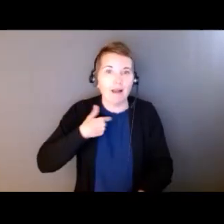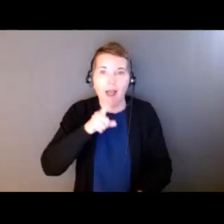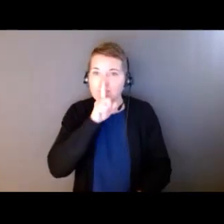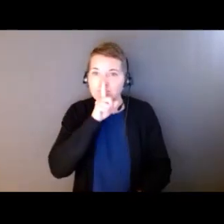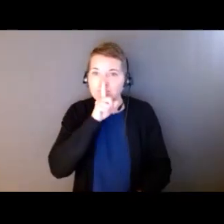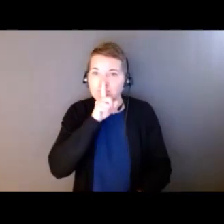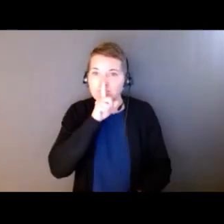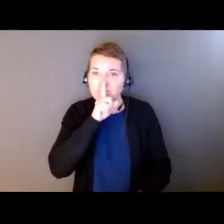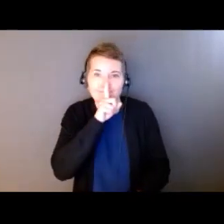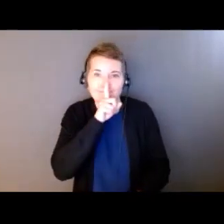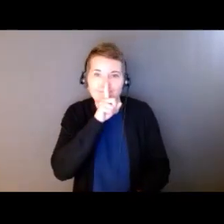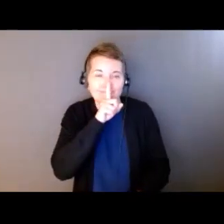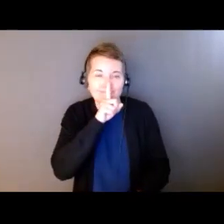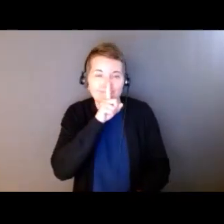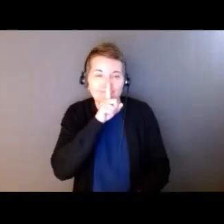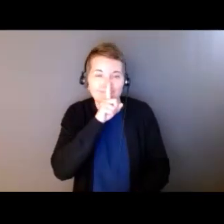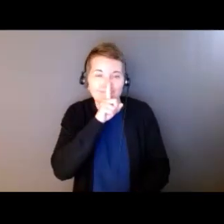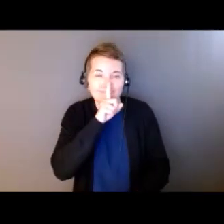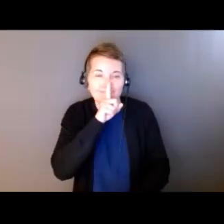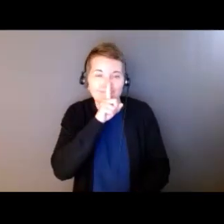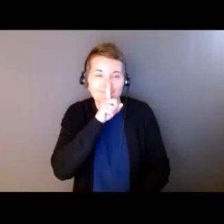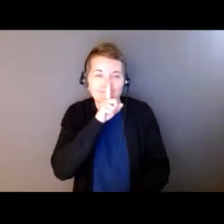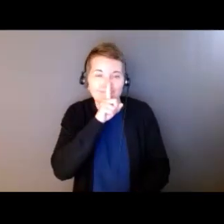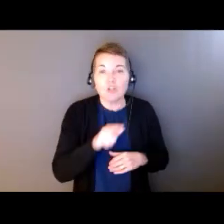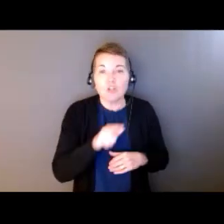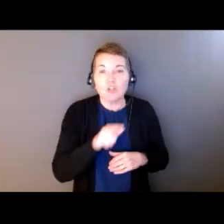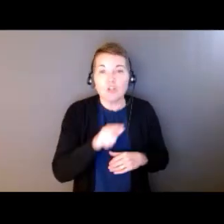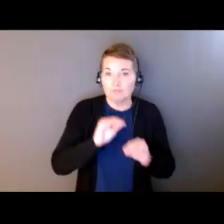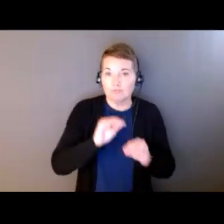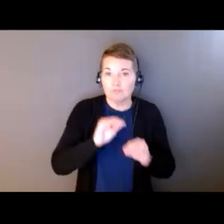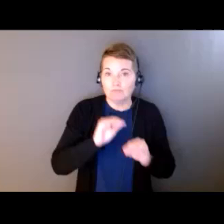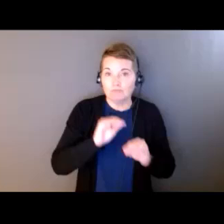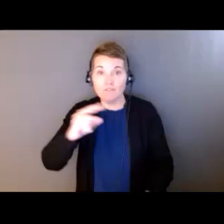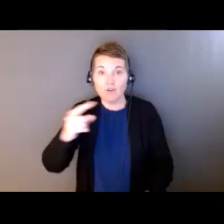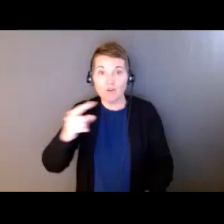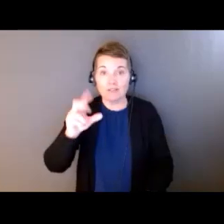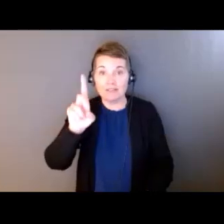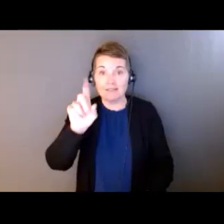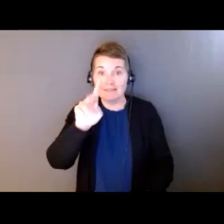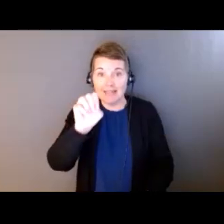Applicants will add their first date. So we see here city, province, territory, country.